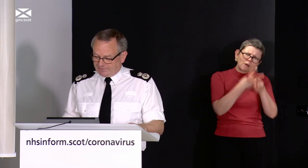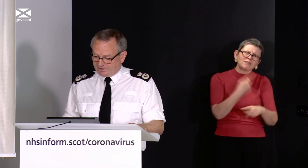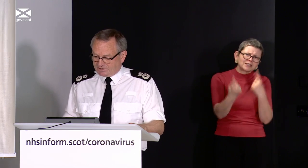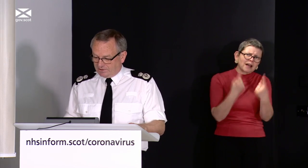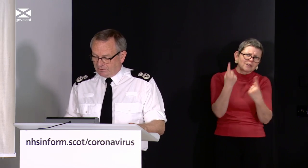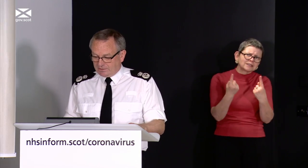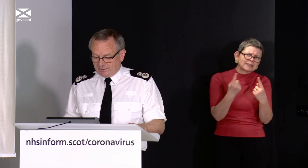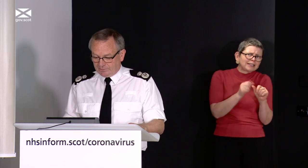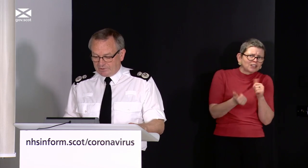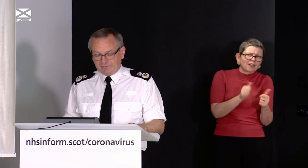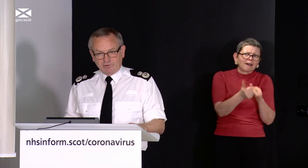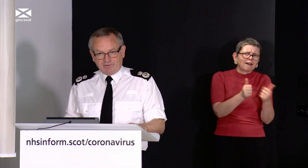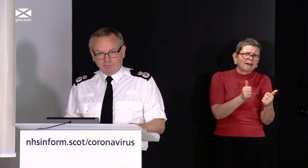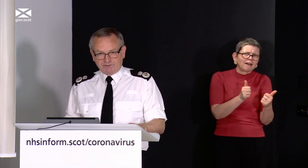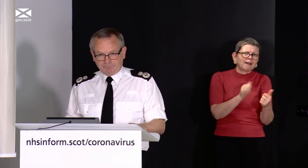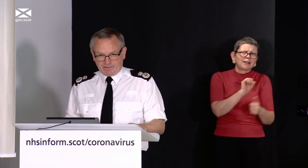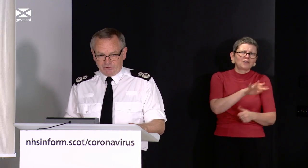after each other, and look after your families. Thank you.